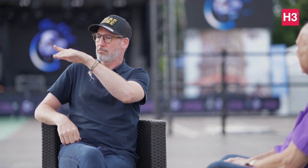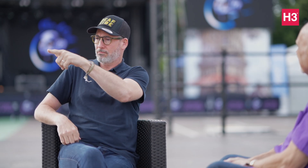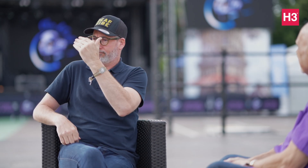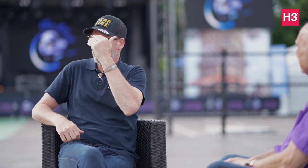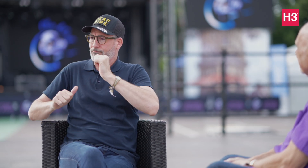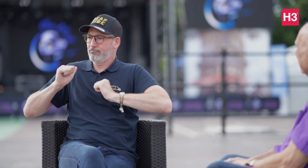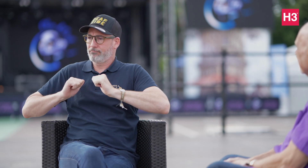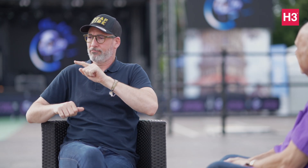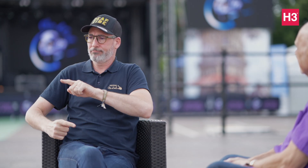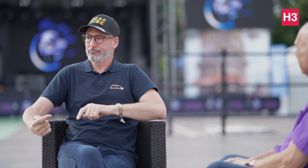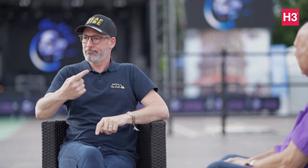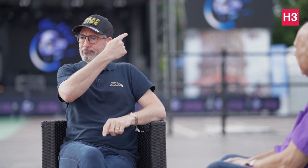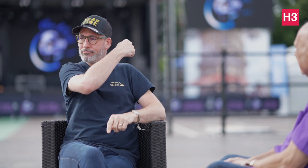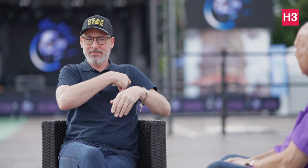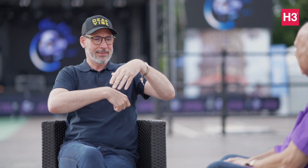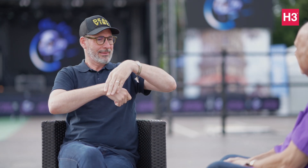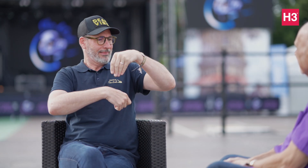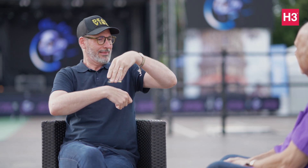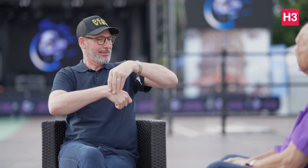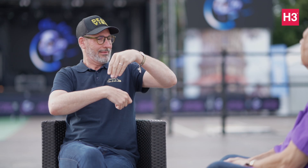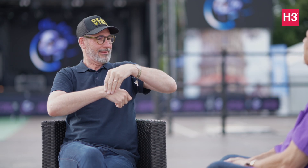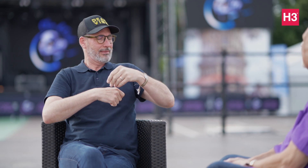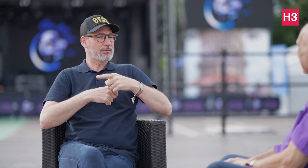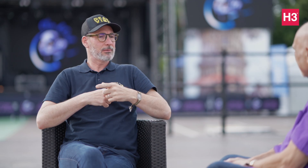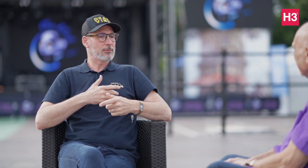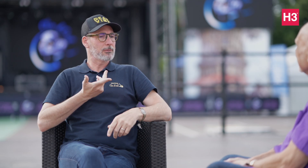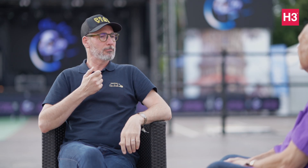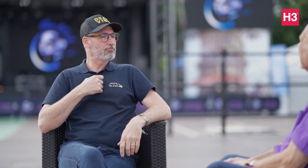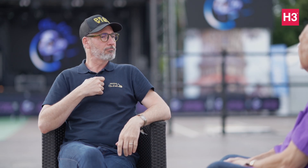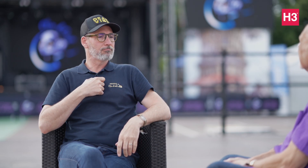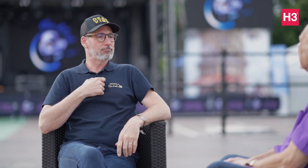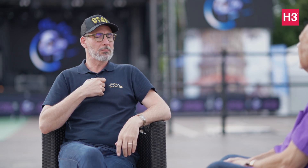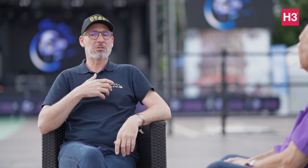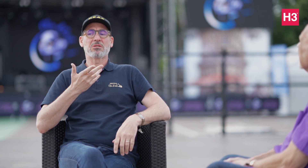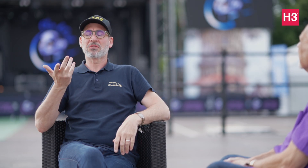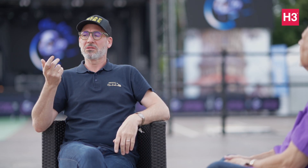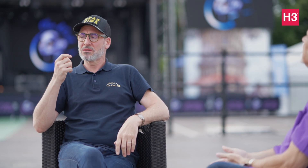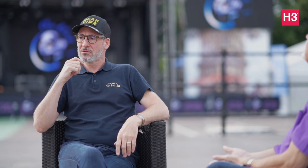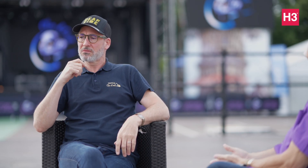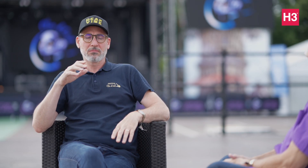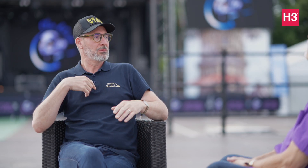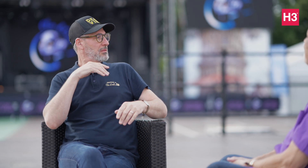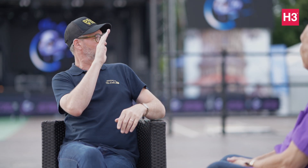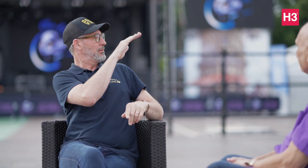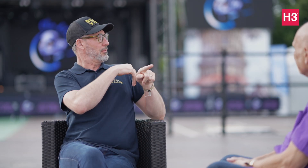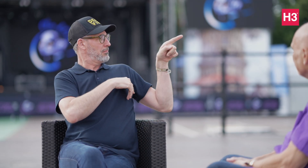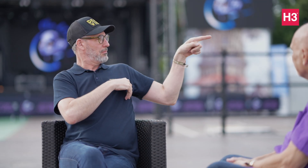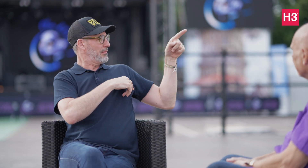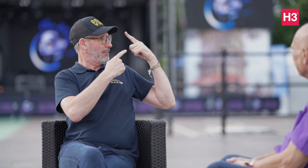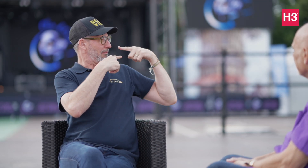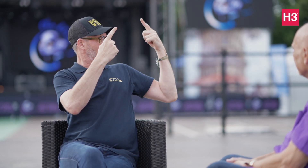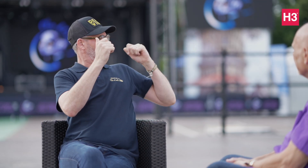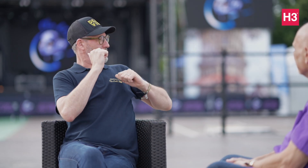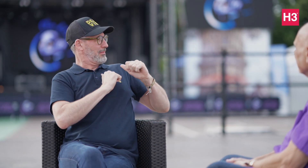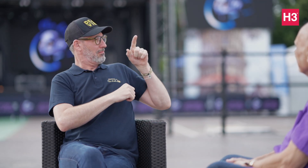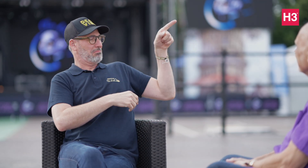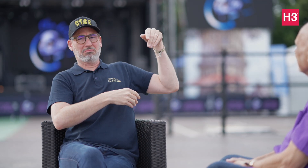I asked if he knew a famous Deaf actor from Sweden, and he said no. At another festival in a different European country,